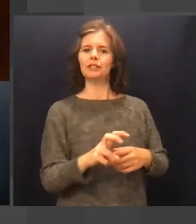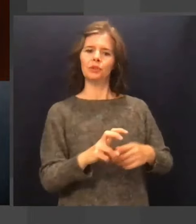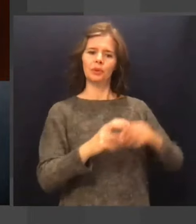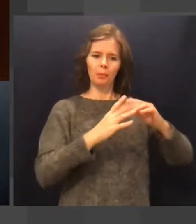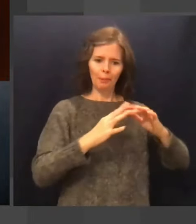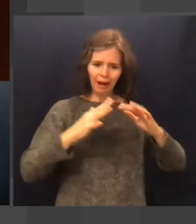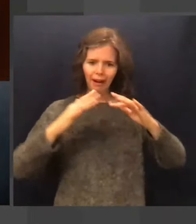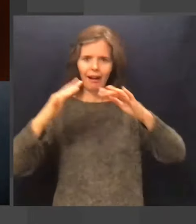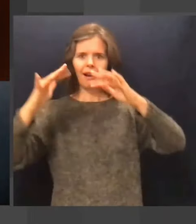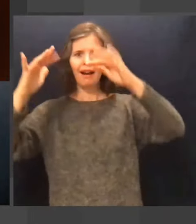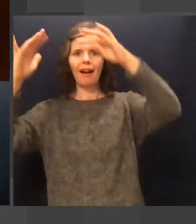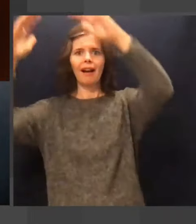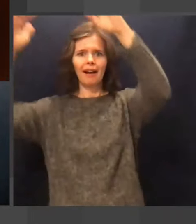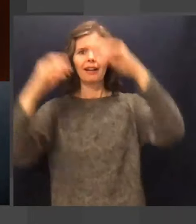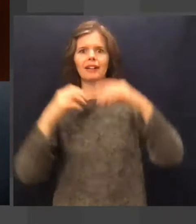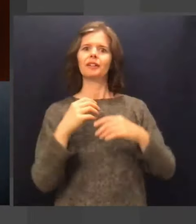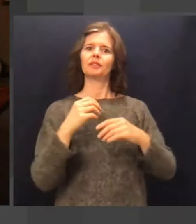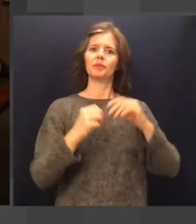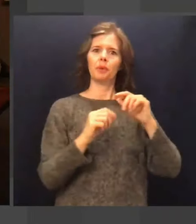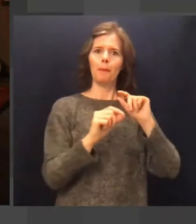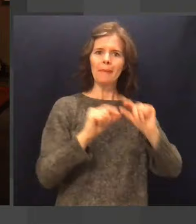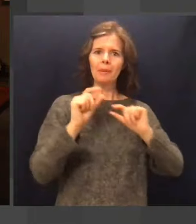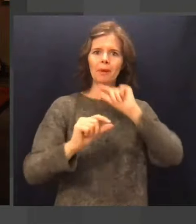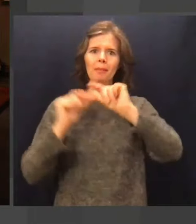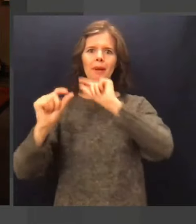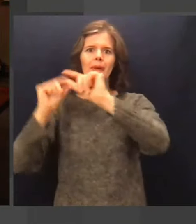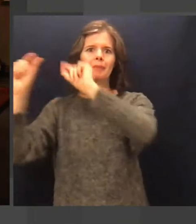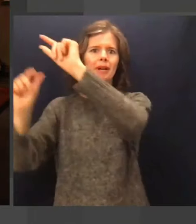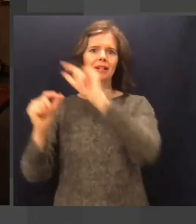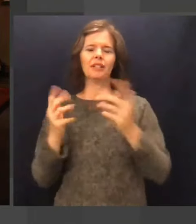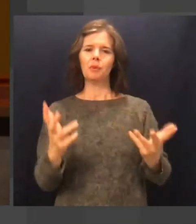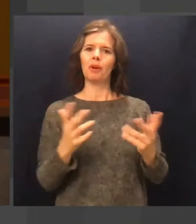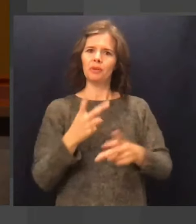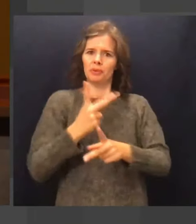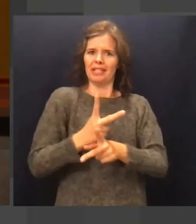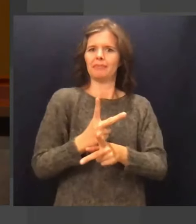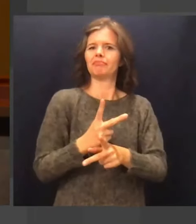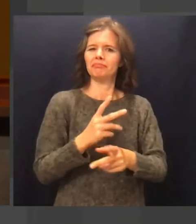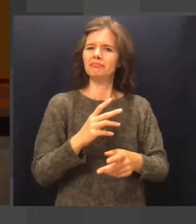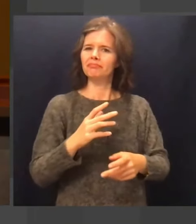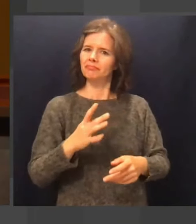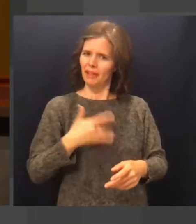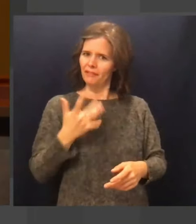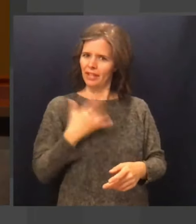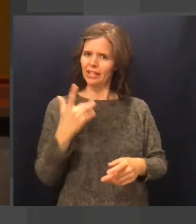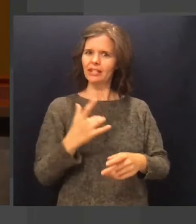MASSIVE CASTLE OR WHATEVER. BUT IT'S IMPORTANT TO RETAIN